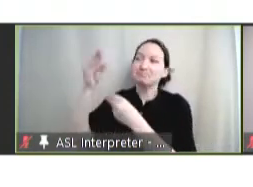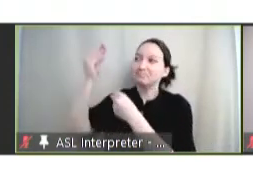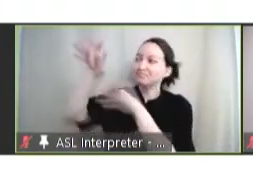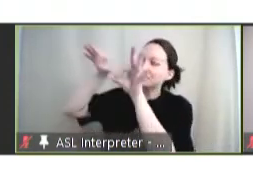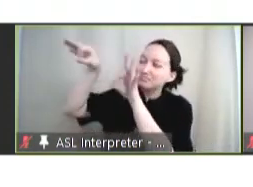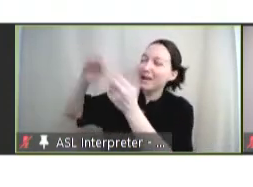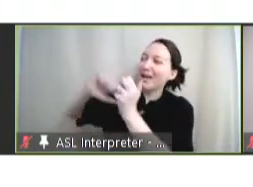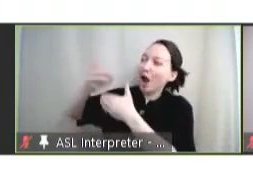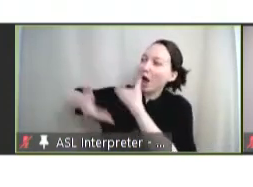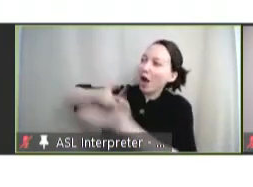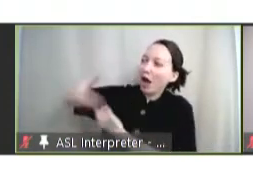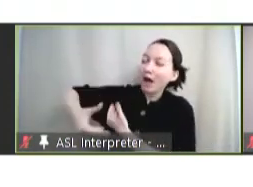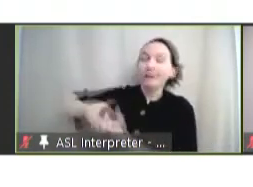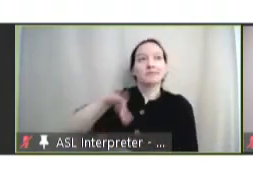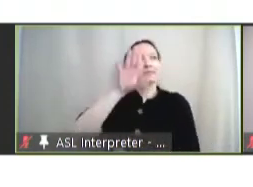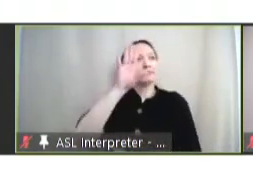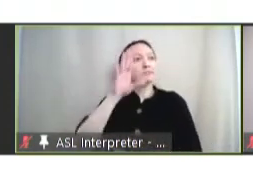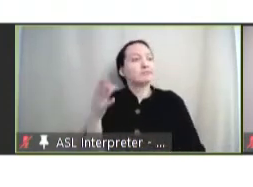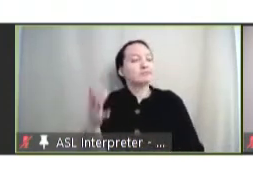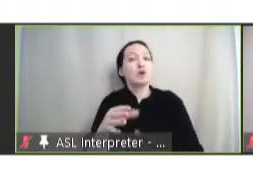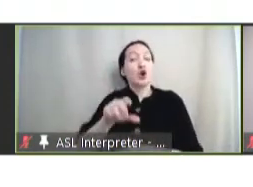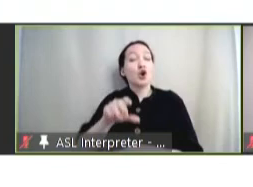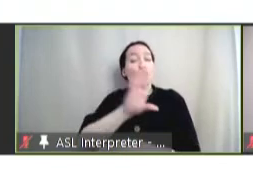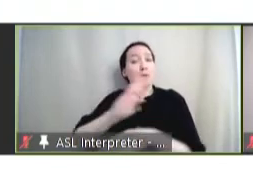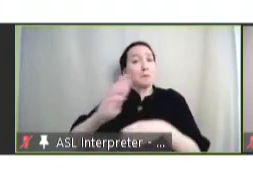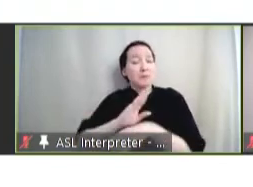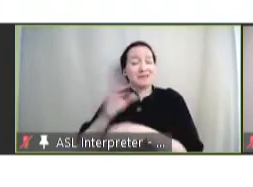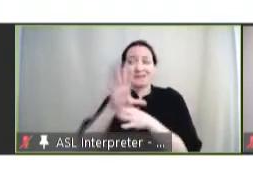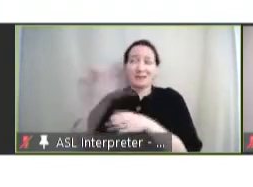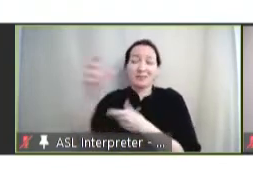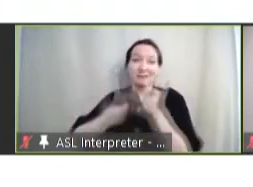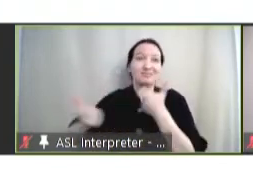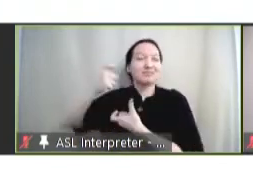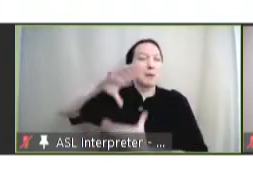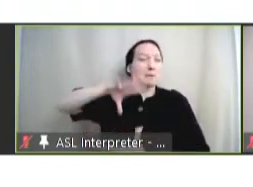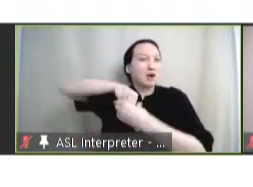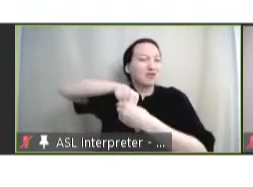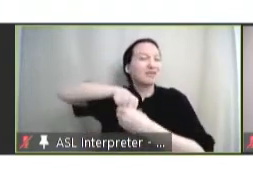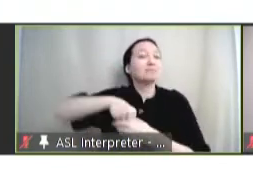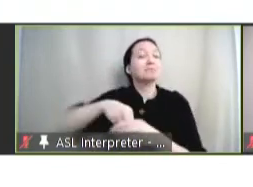this and just know that employers are part of the equation, and we look forward to continuing